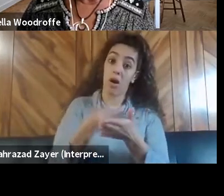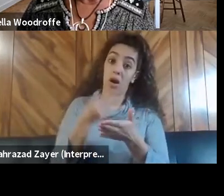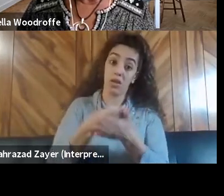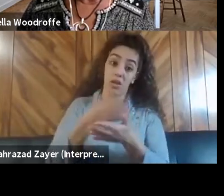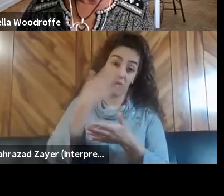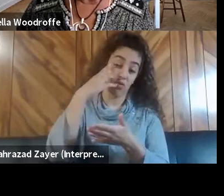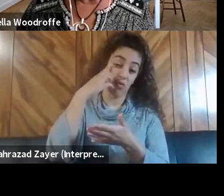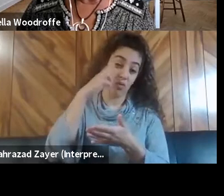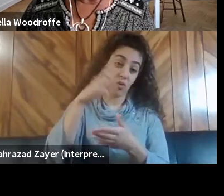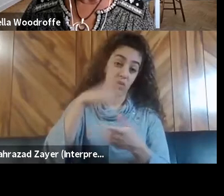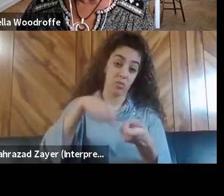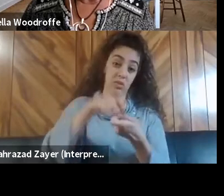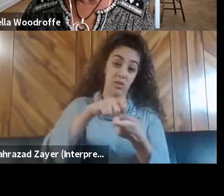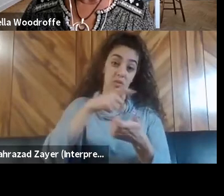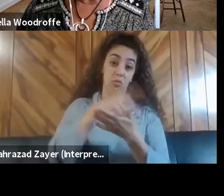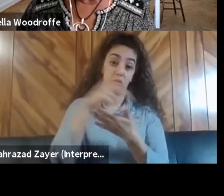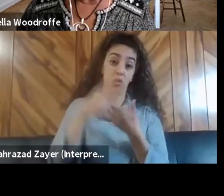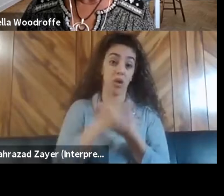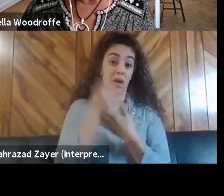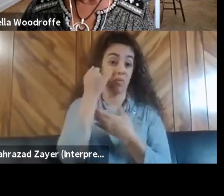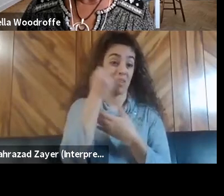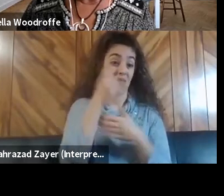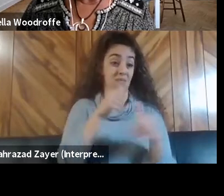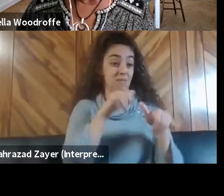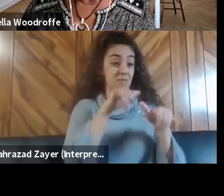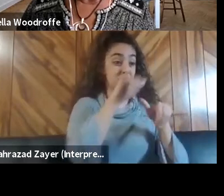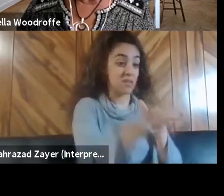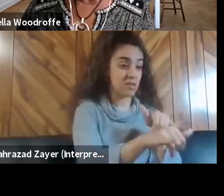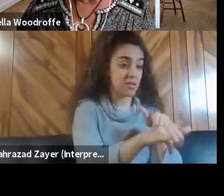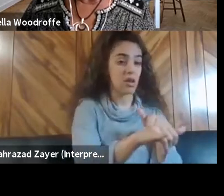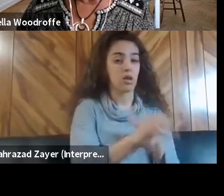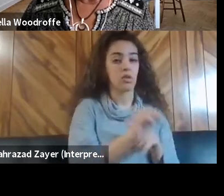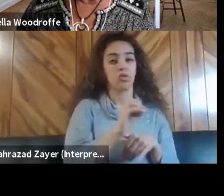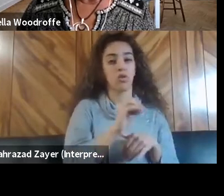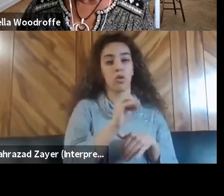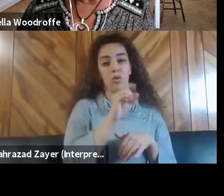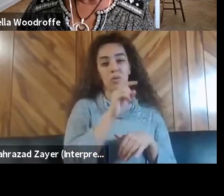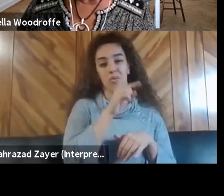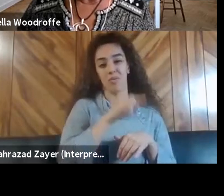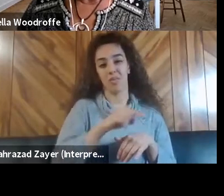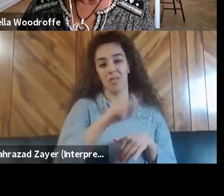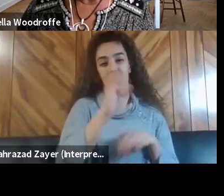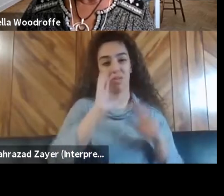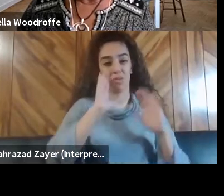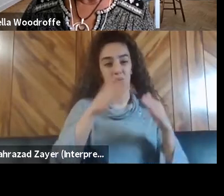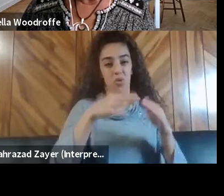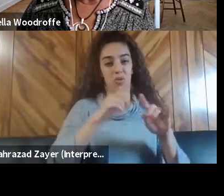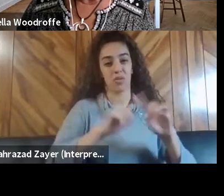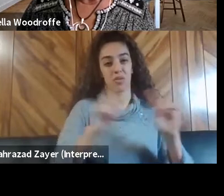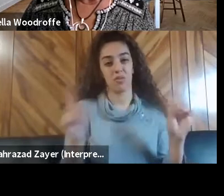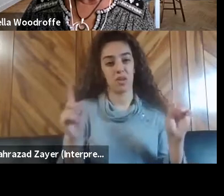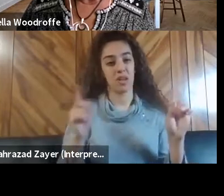move him out. I mean, any number of reasons, becomes their ulterior motive and it's not necessarily an interest of your